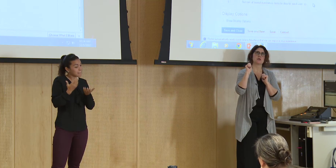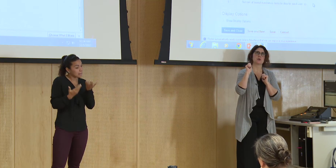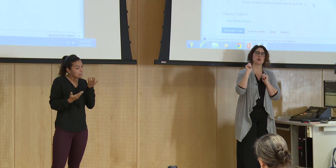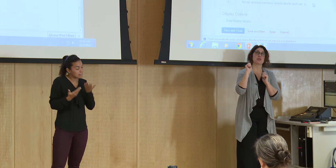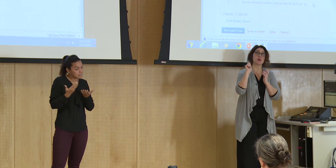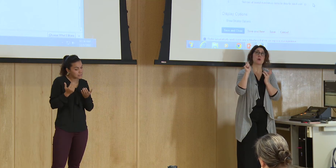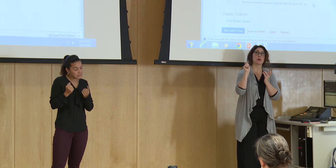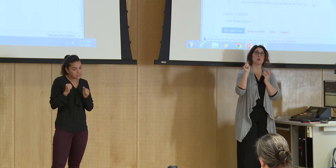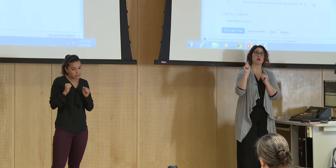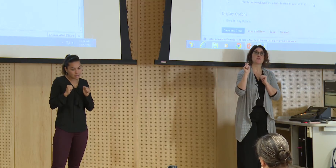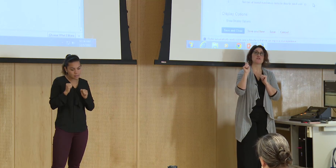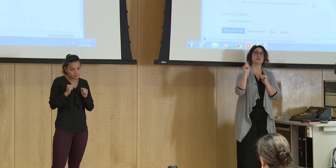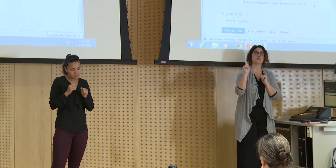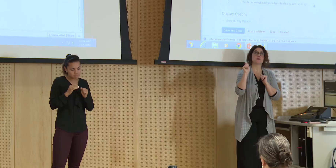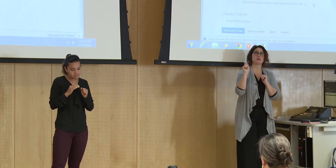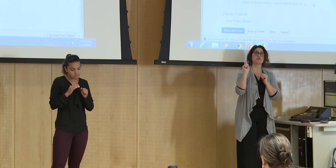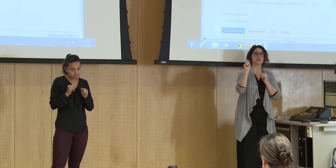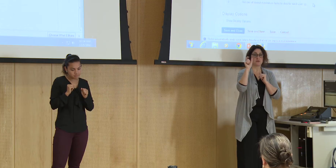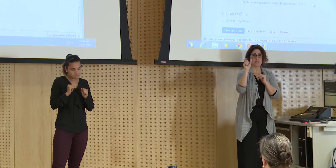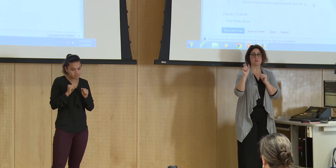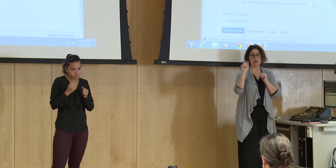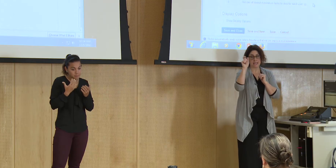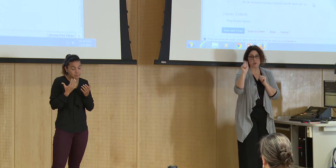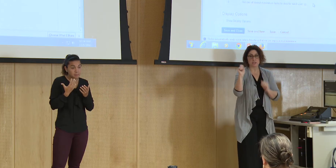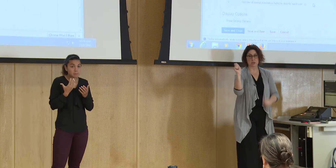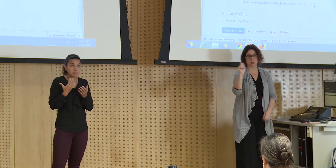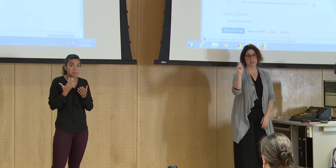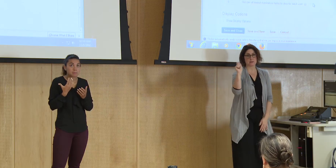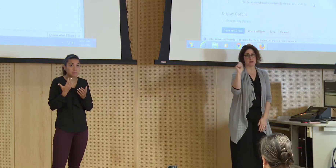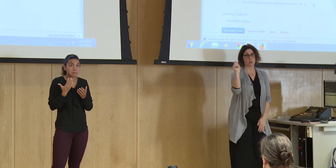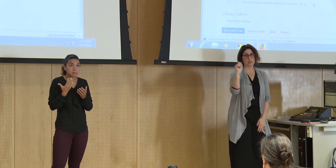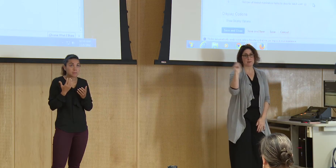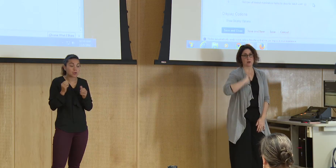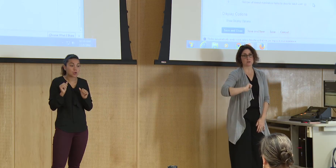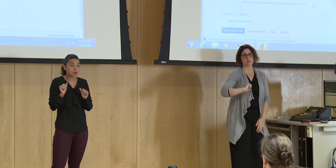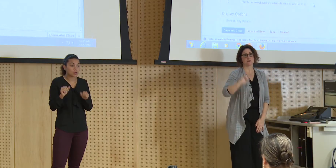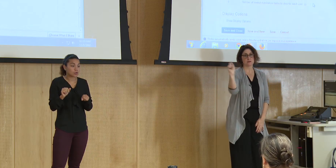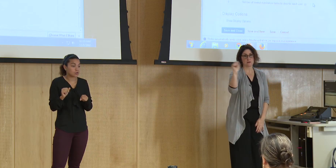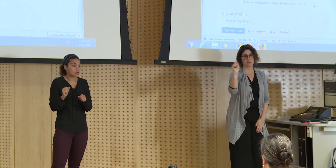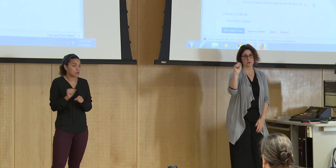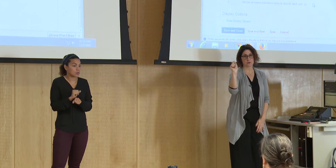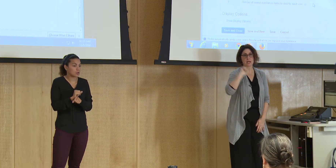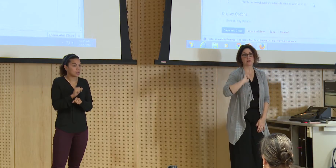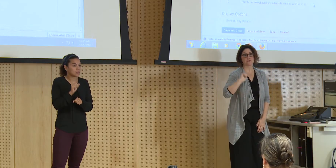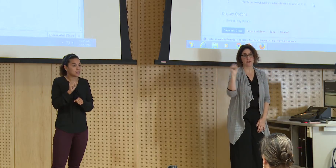I think what might work is just--then manually go in and wipe out the grade for that.